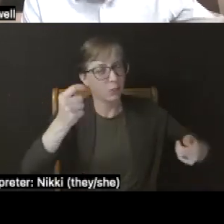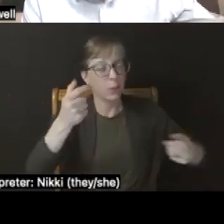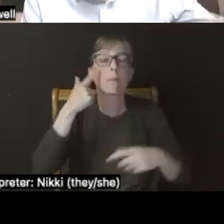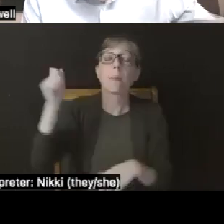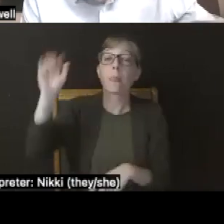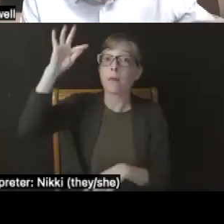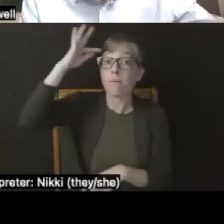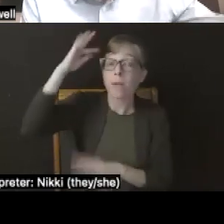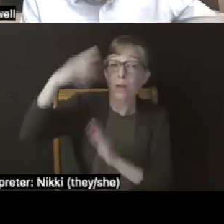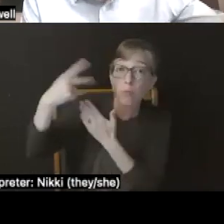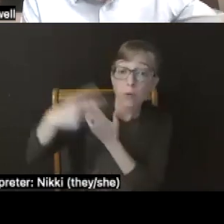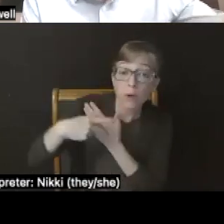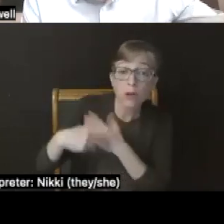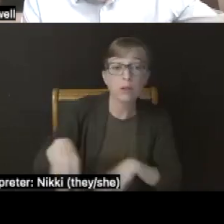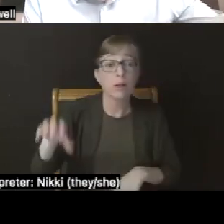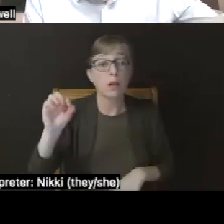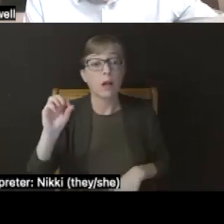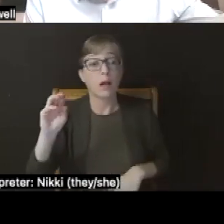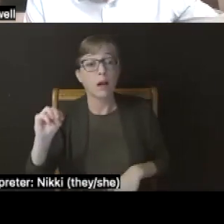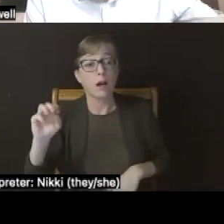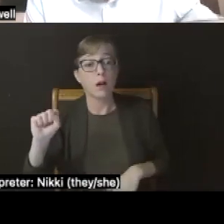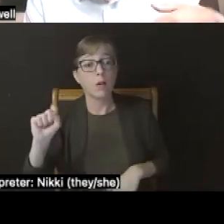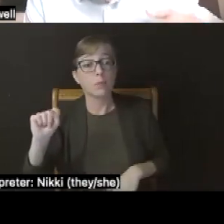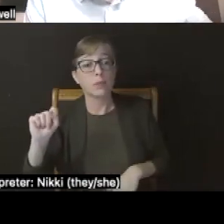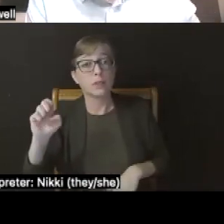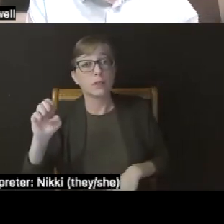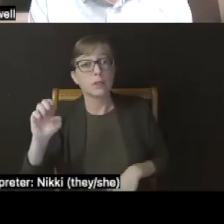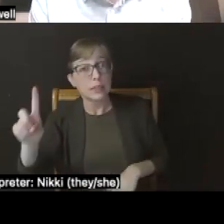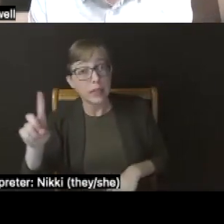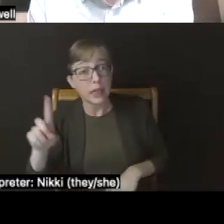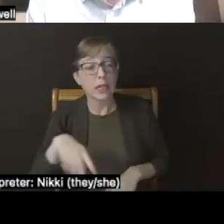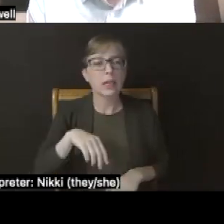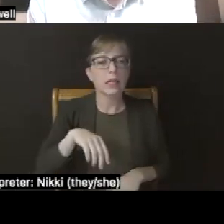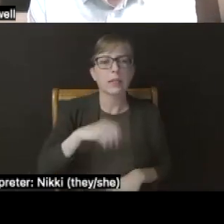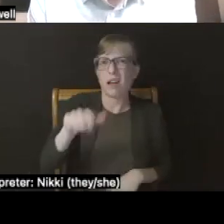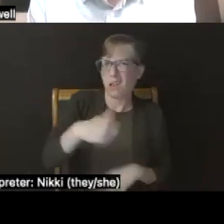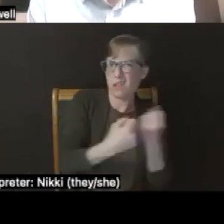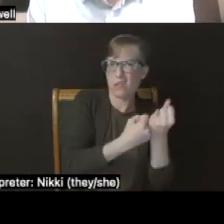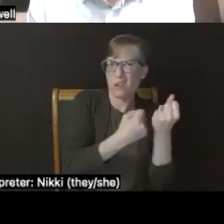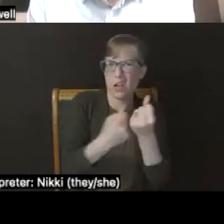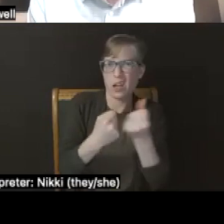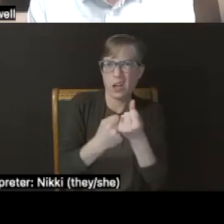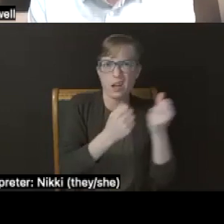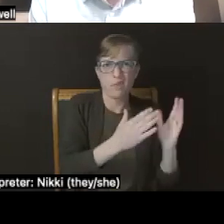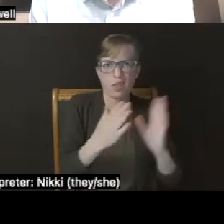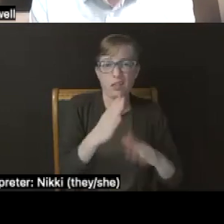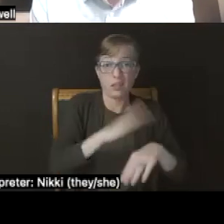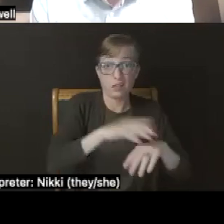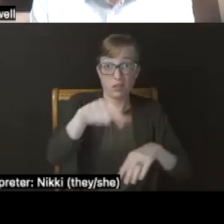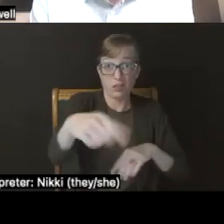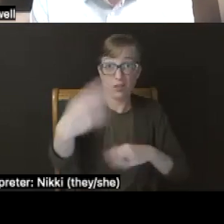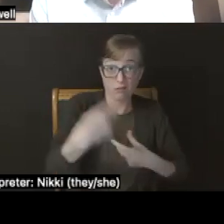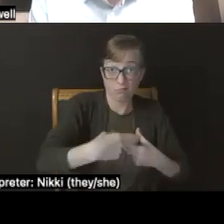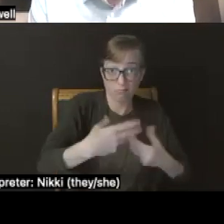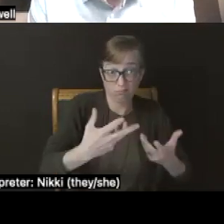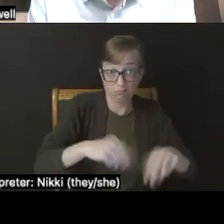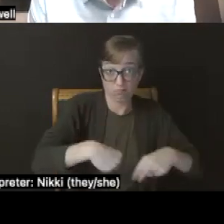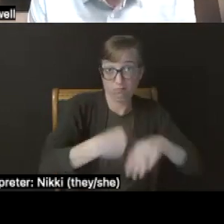because of advocates like on this call. Now it has switched and so we